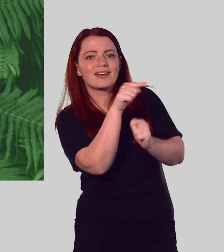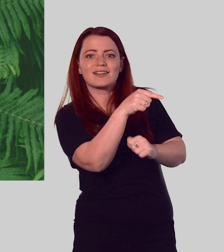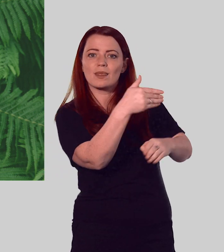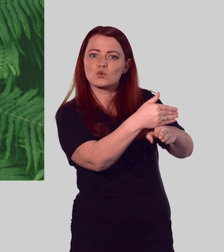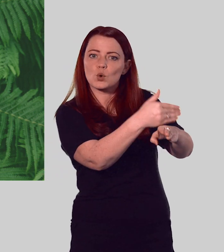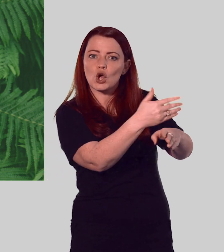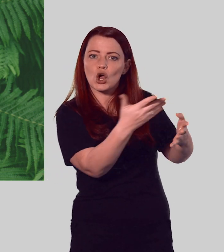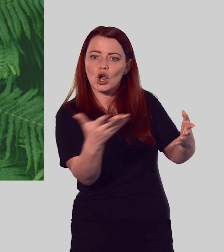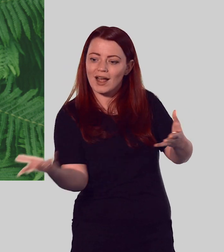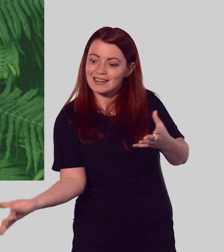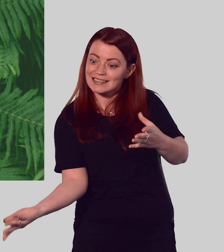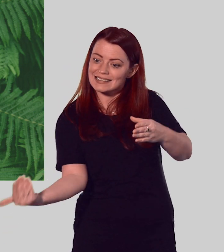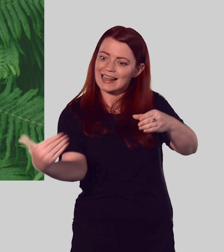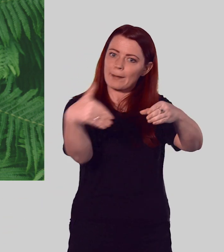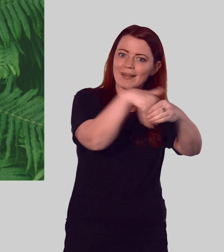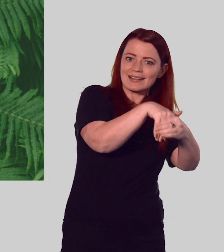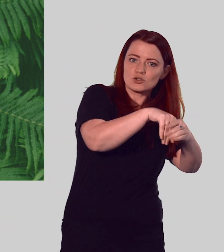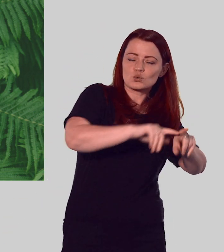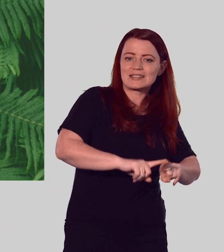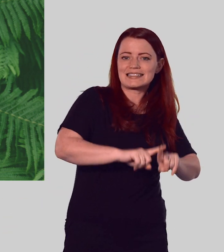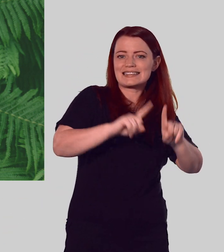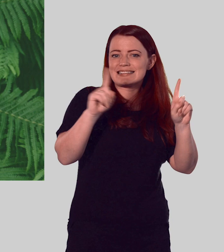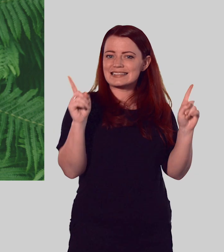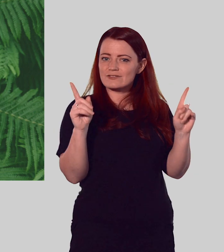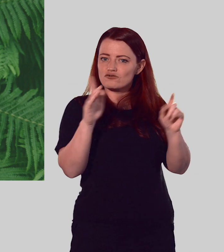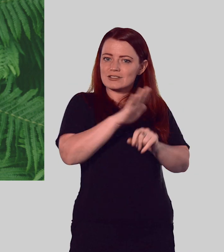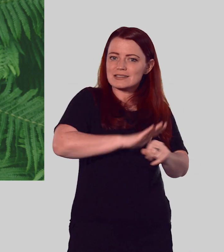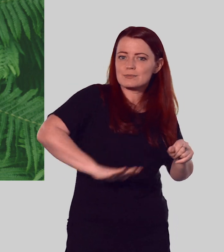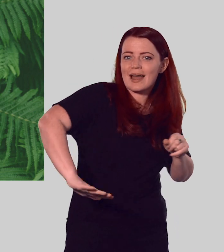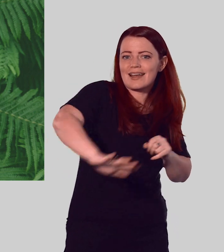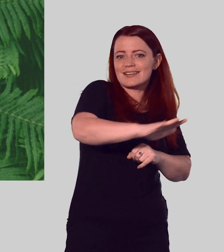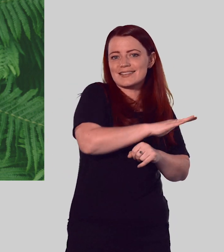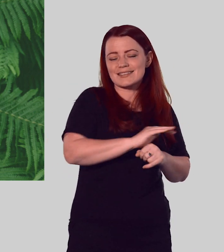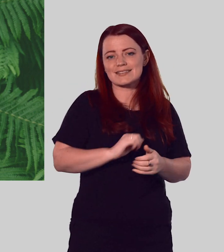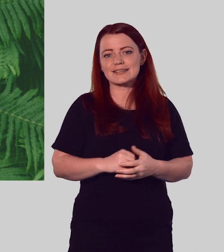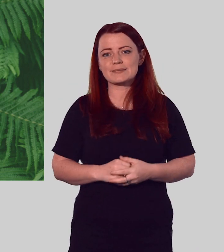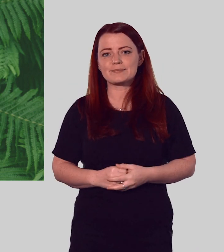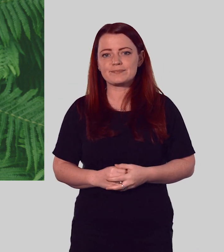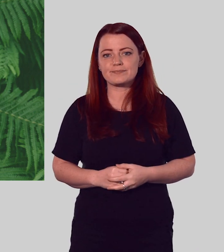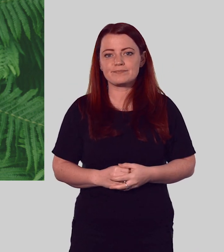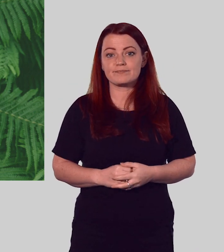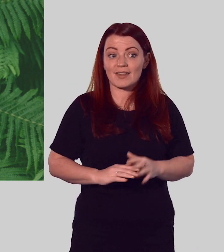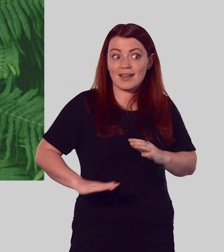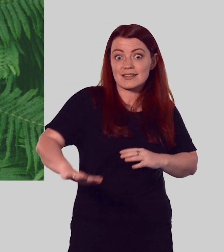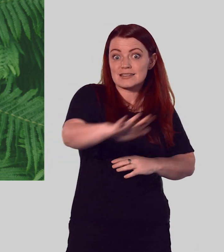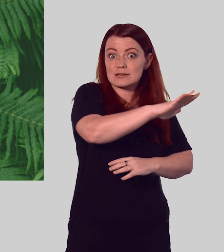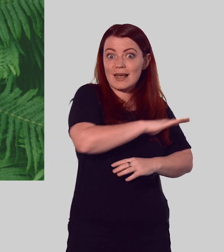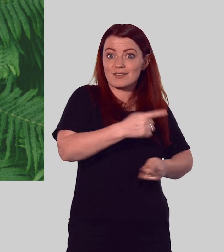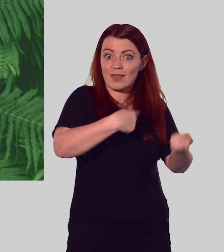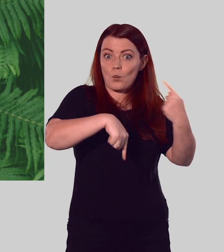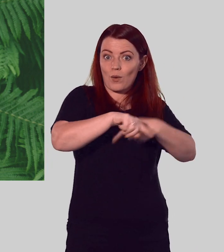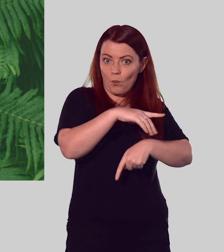taking him into a different, in a different space, a space that is shared hopefully